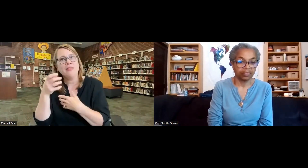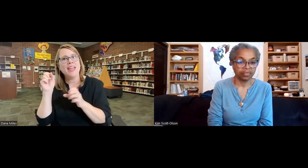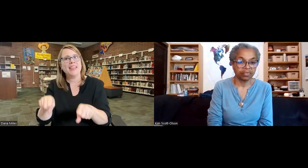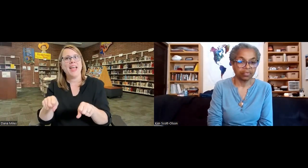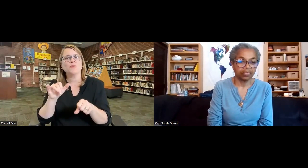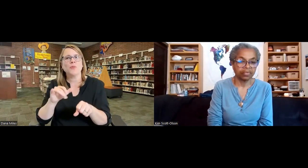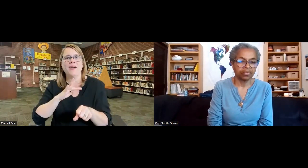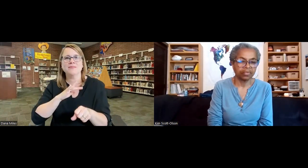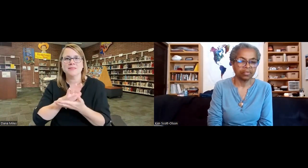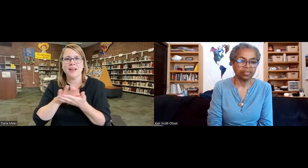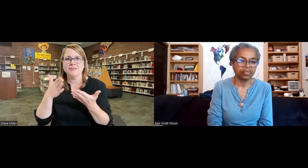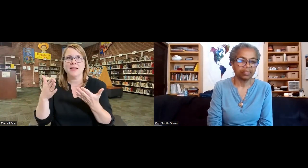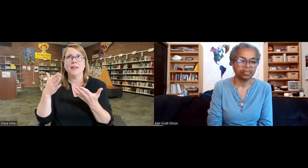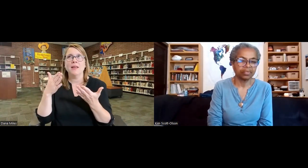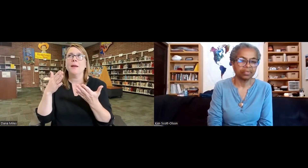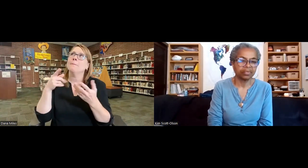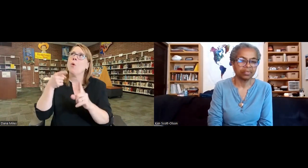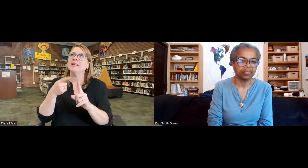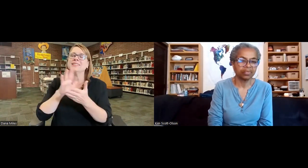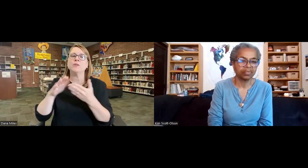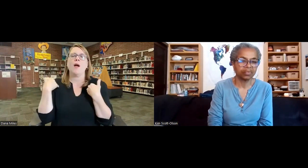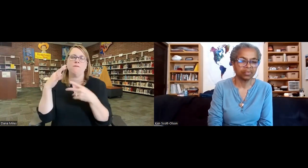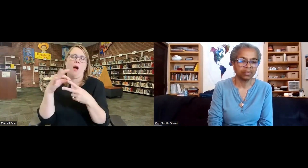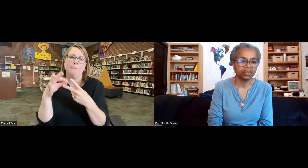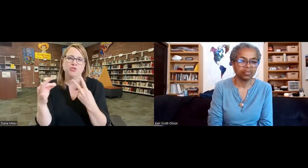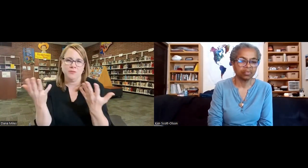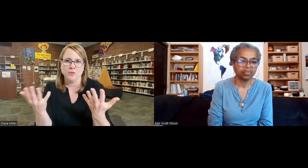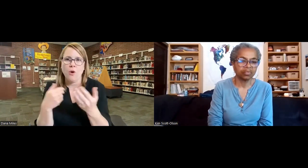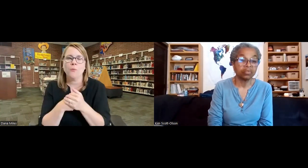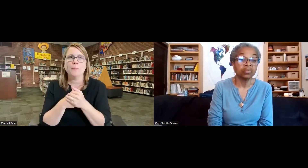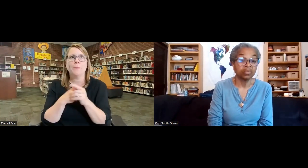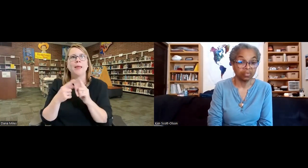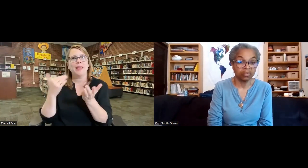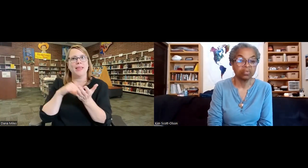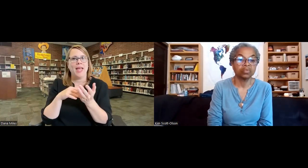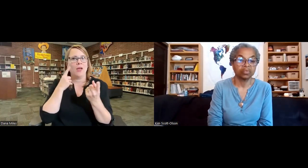they still can if they want to. My point is that it’s nice to have options.